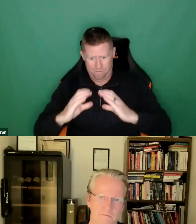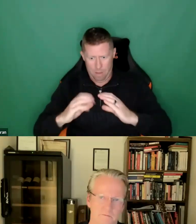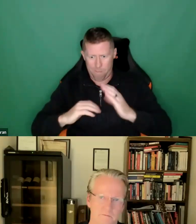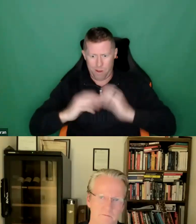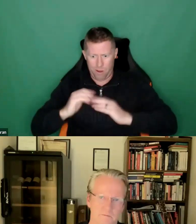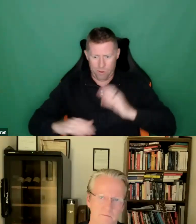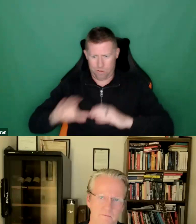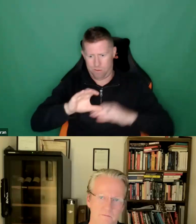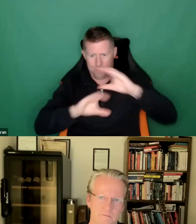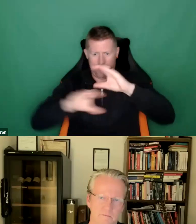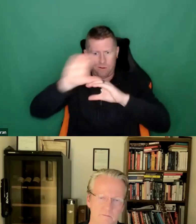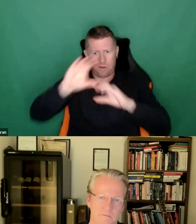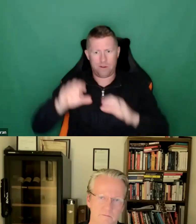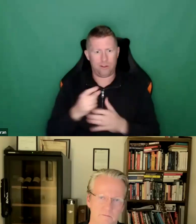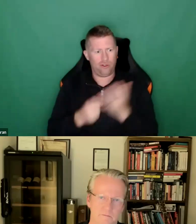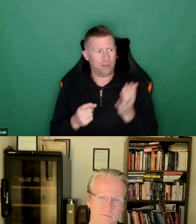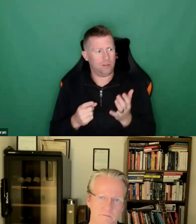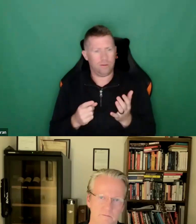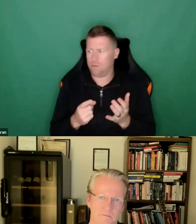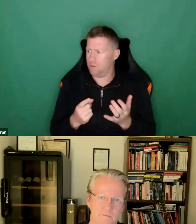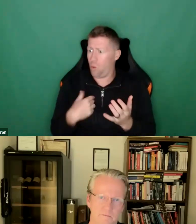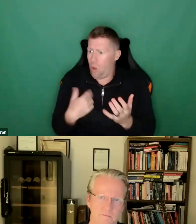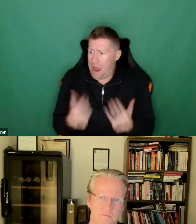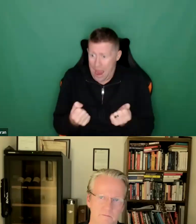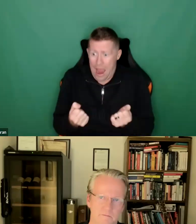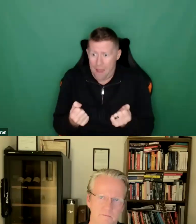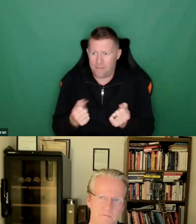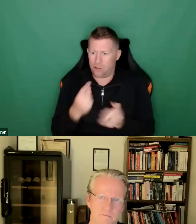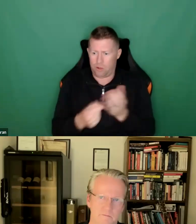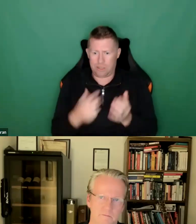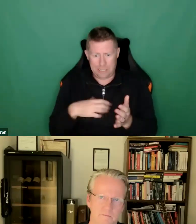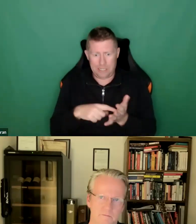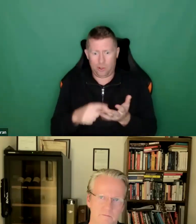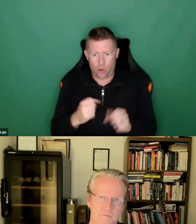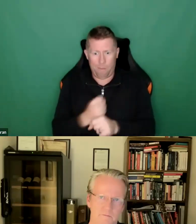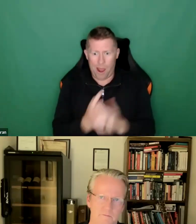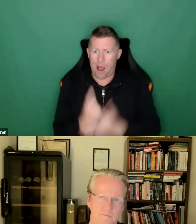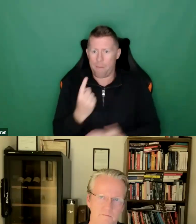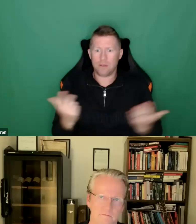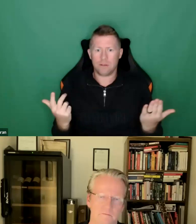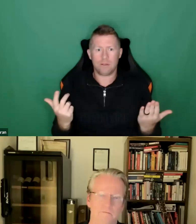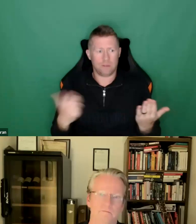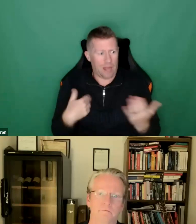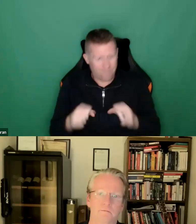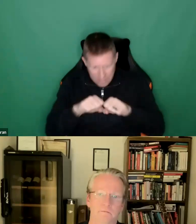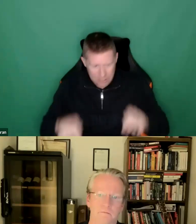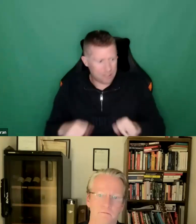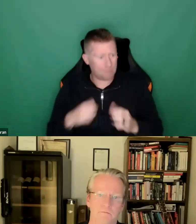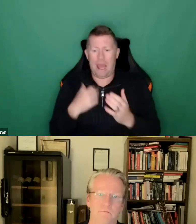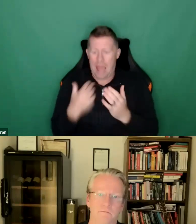for it , we are not starting from as low a base as perhaps sometimes we feel. But we perhaps